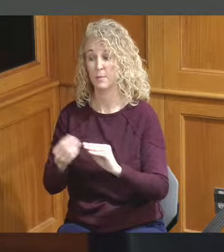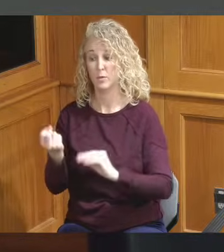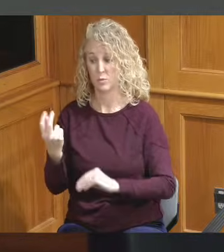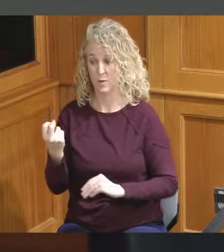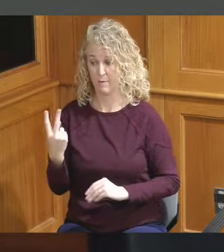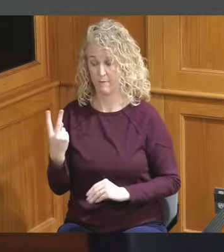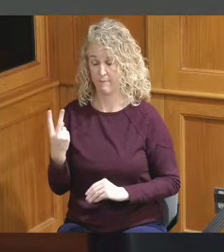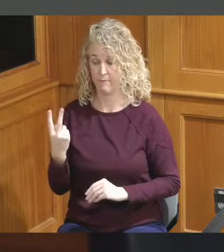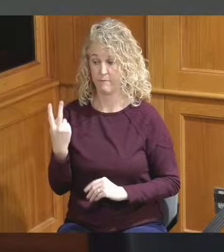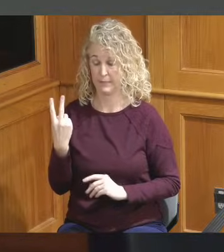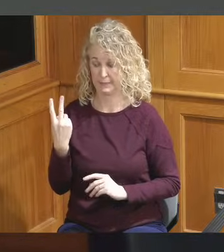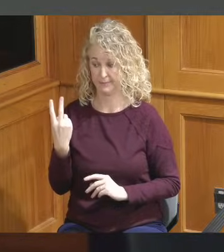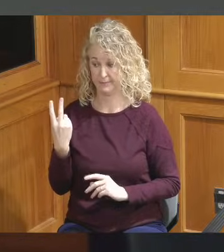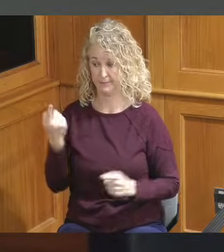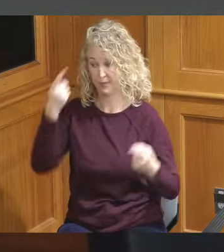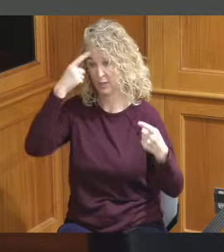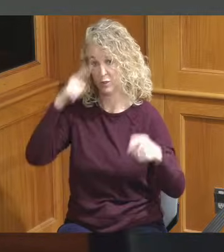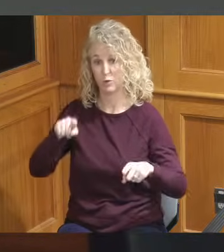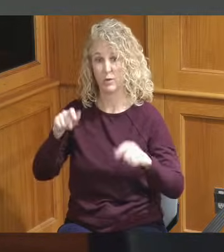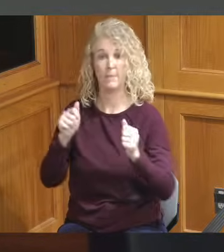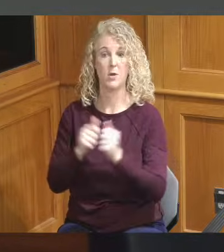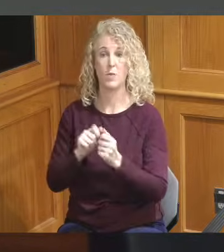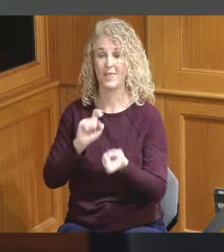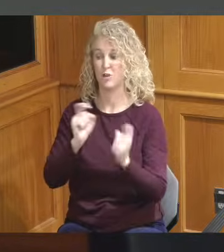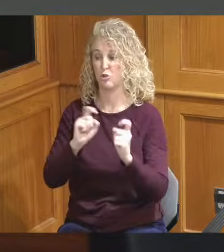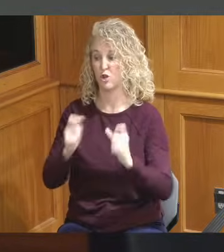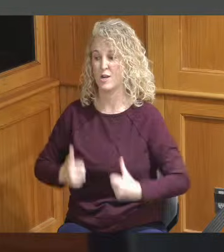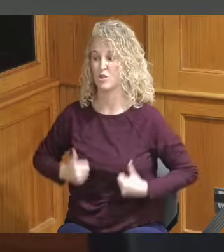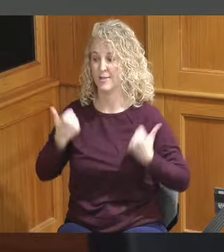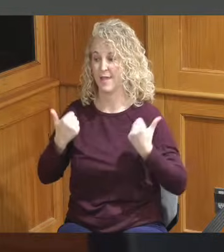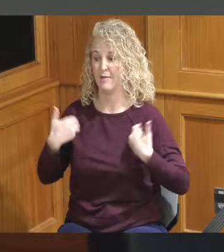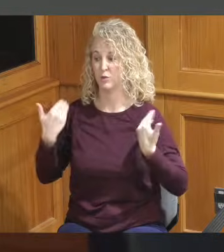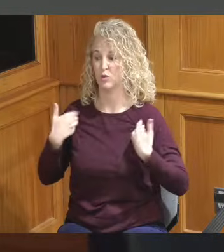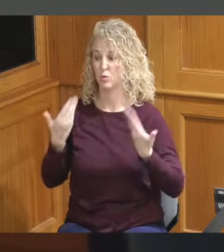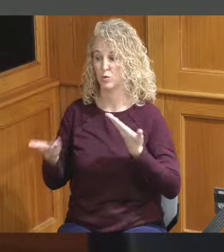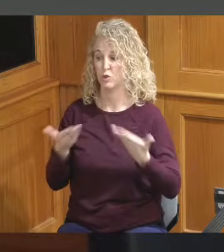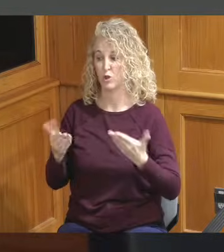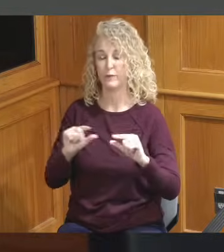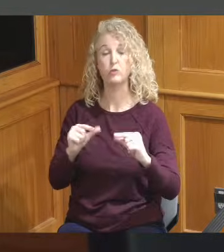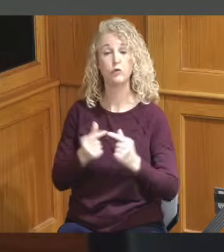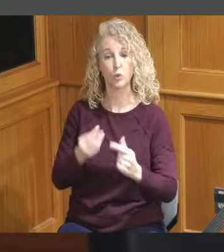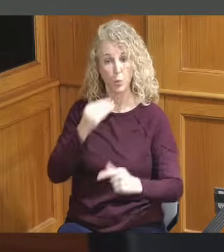number 12 is an agreement with Changing Lives Youth Services for Group Home Services for